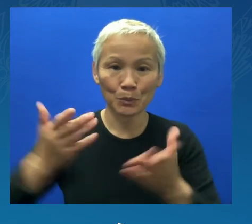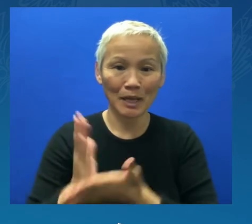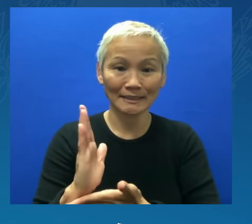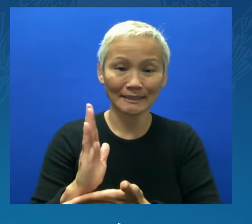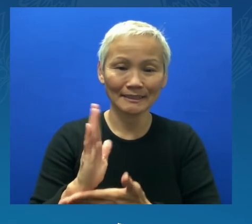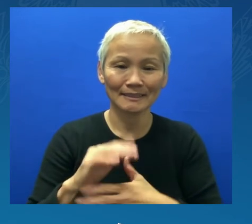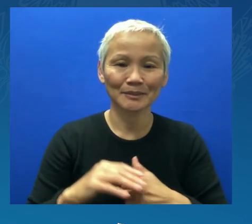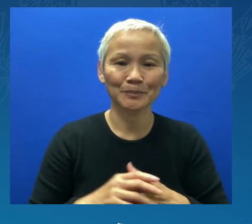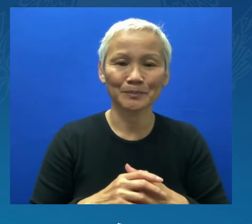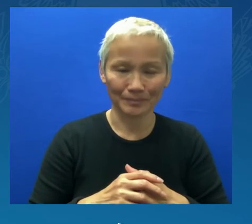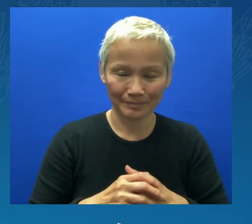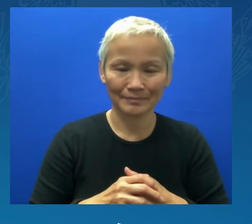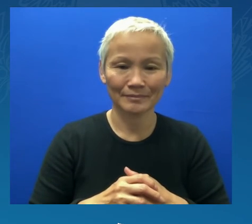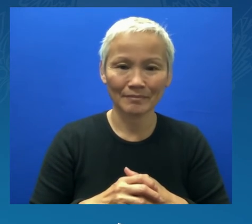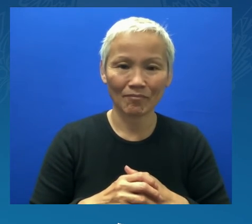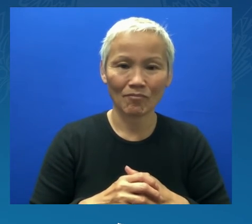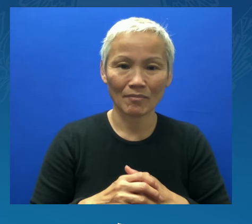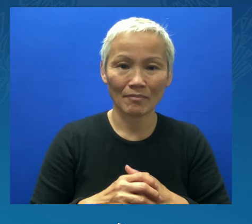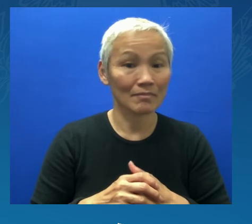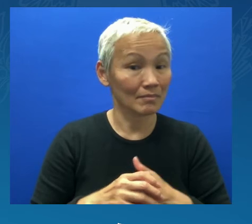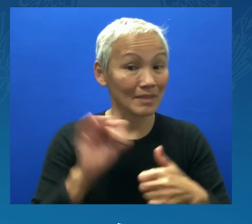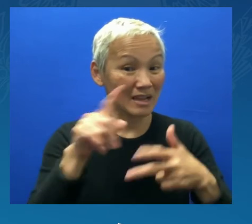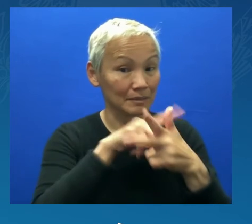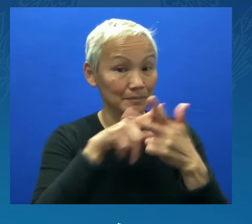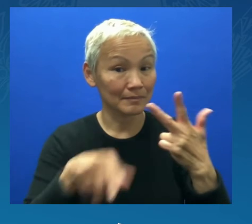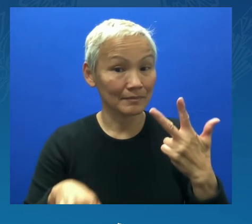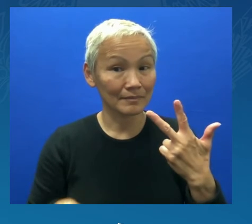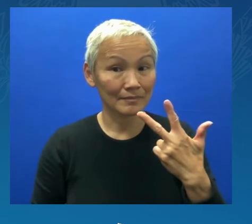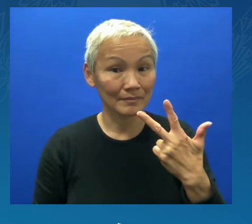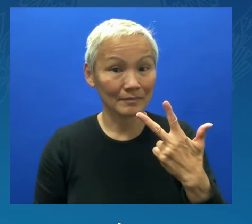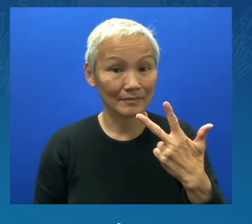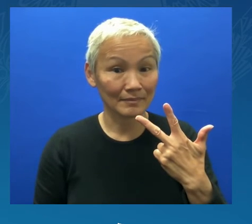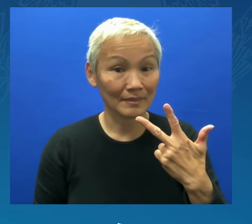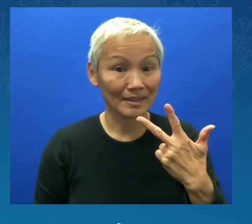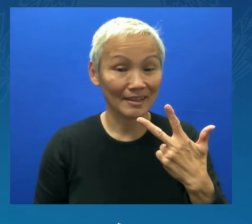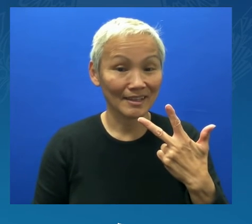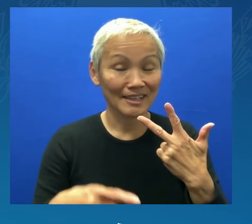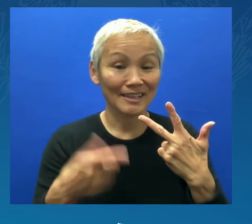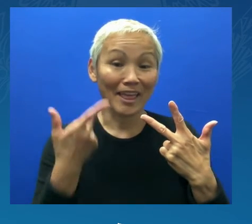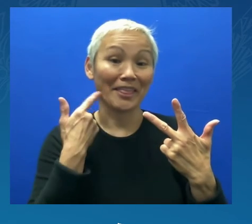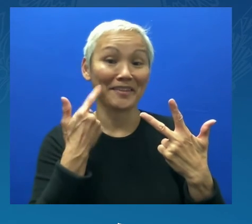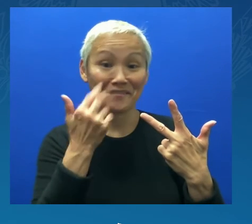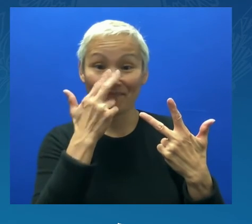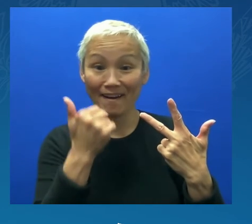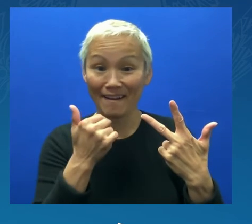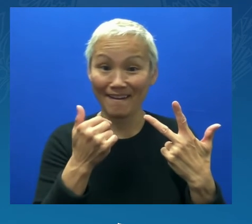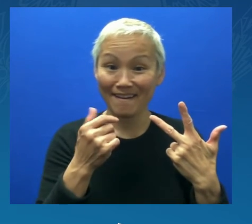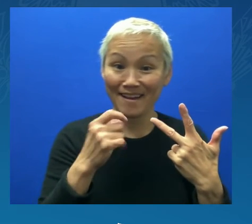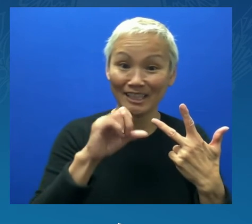Audience Member: Georgia. The Vice President: Right. Texas, Georgia, Flor- --